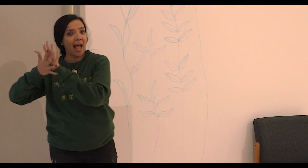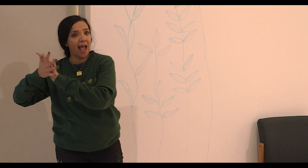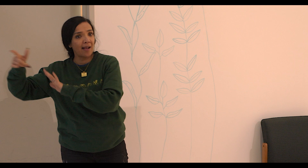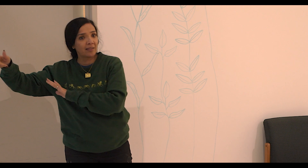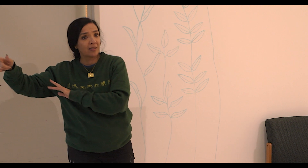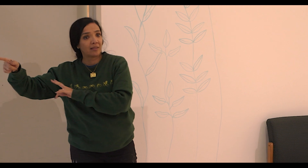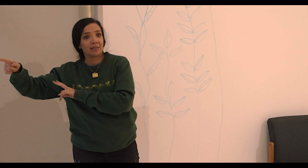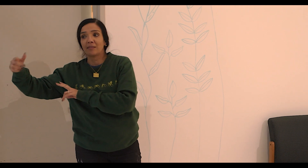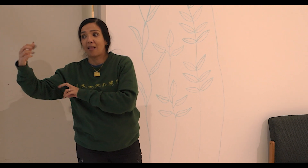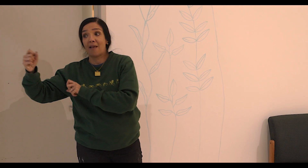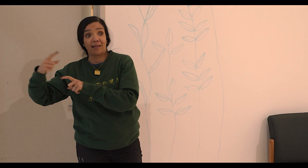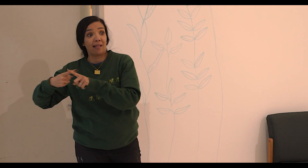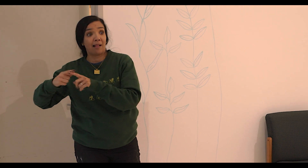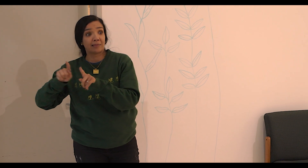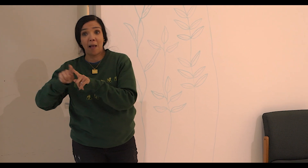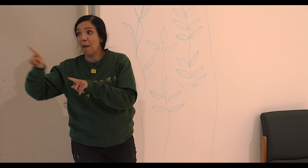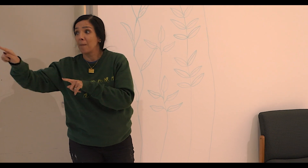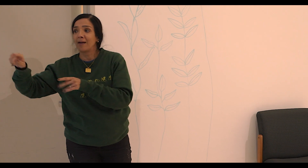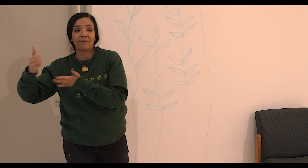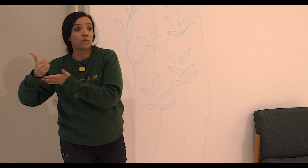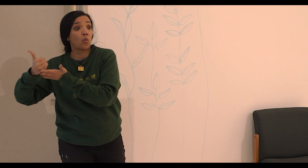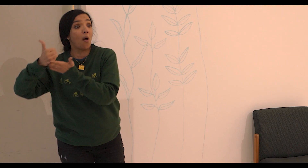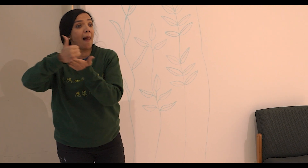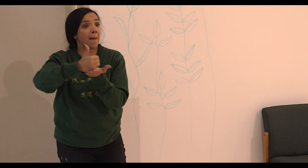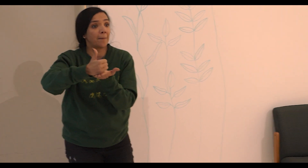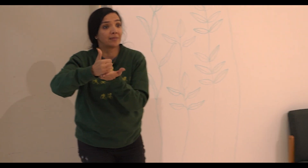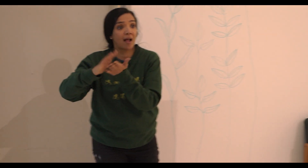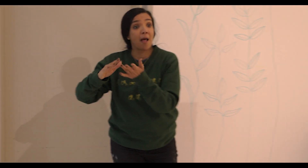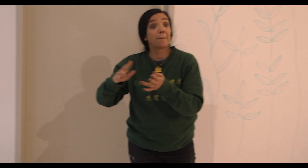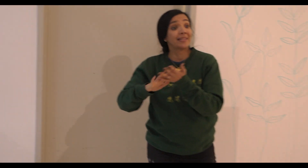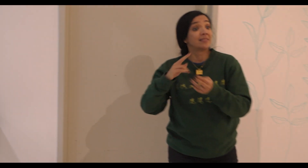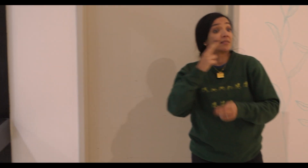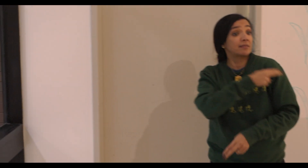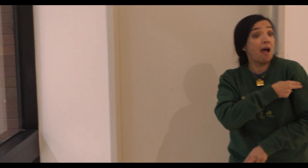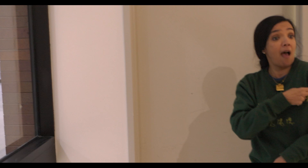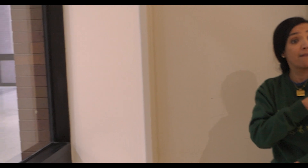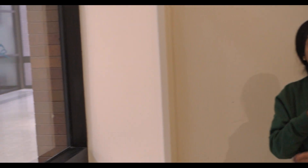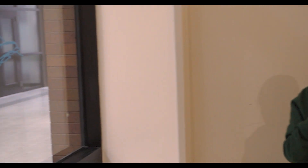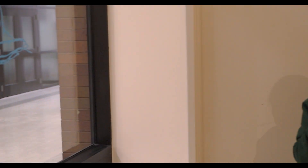They also have some signs on the glass in the ward in the UK, and they are positive signs.